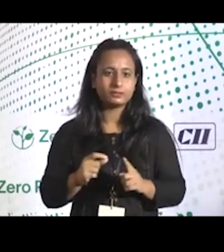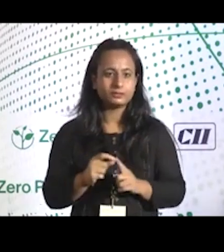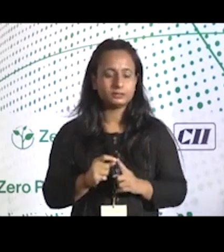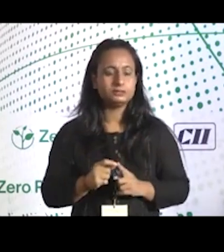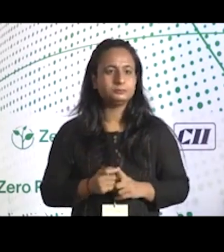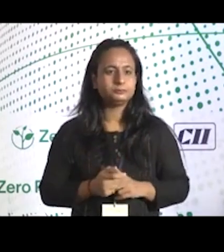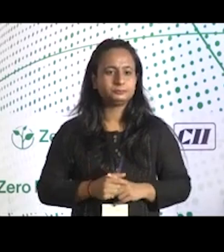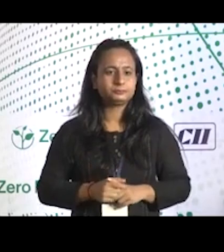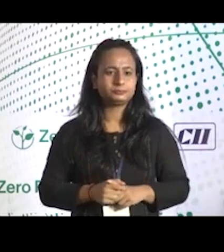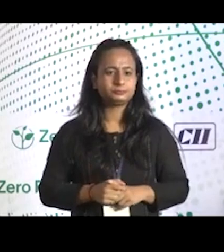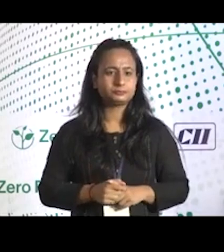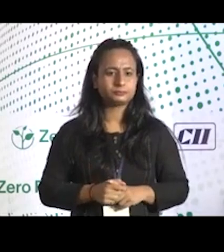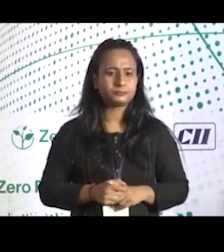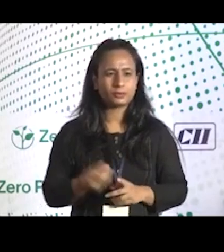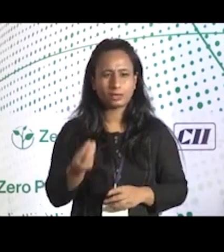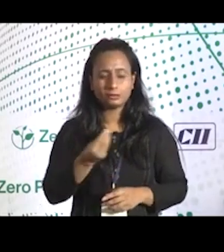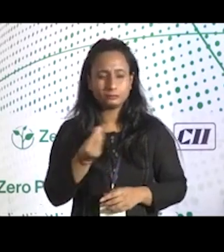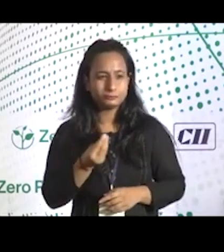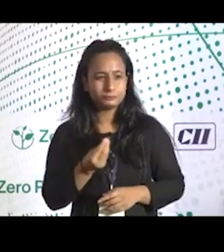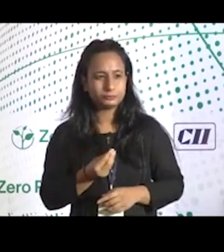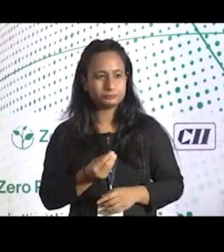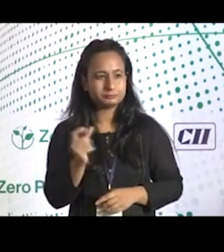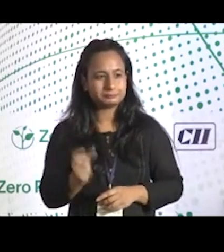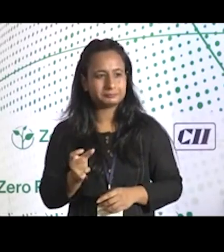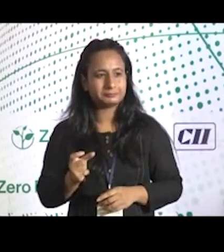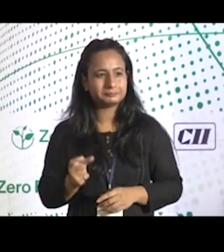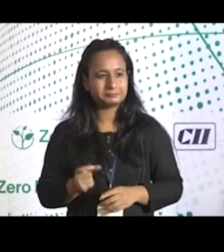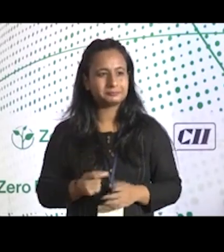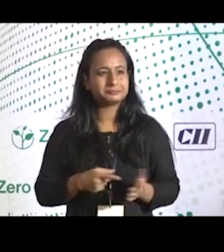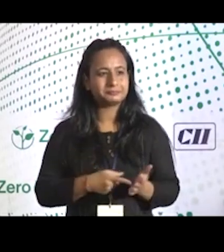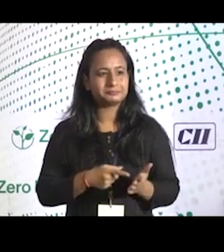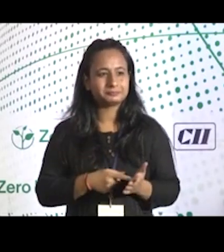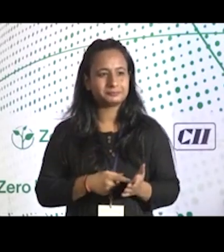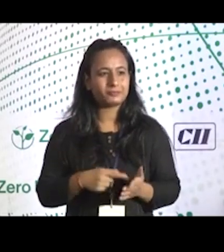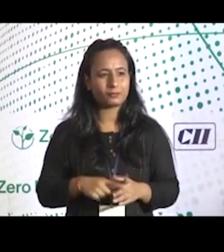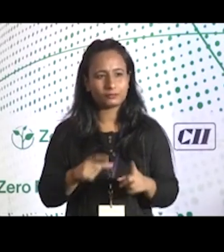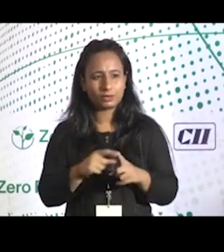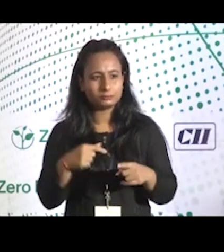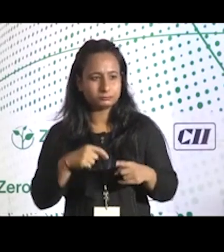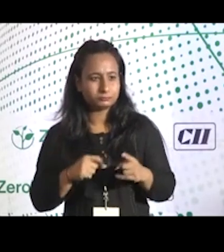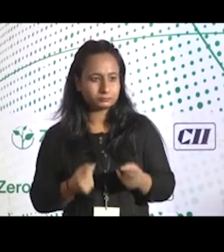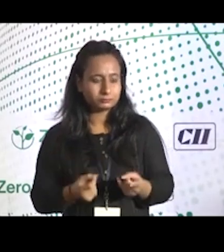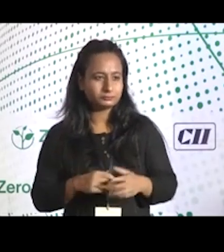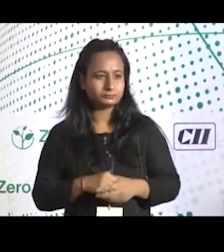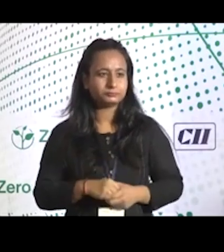So these are some of the things in currently that we are doing. It's a long way to go.